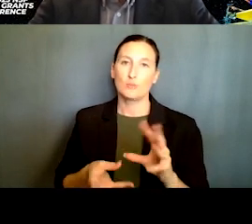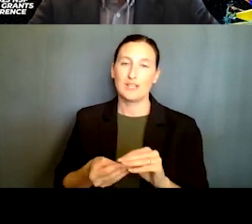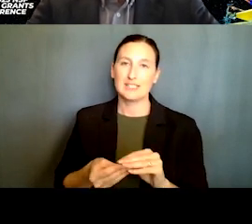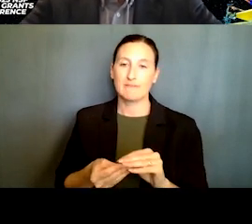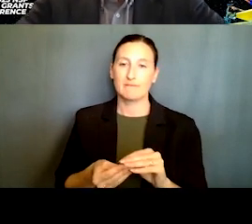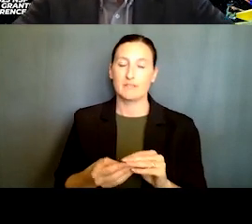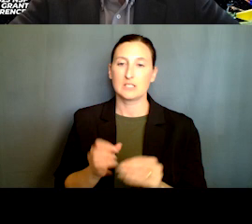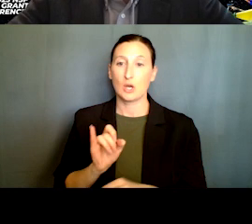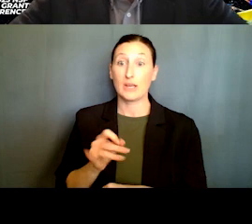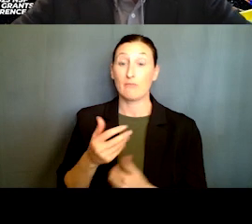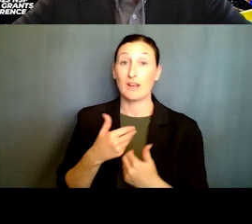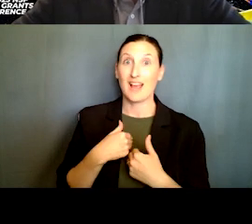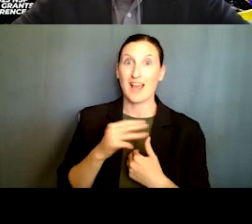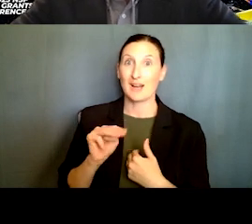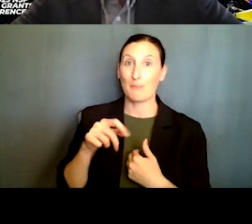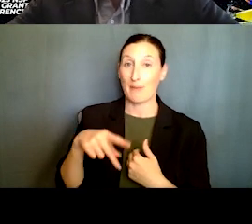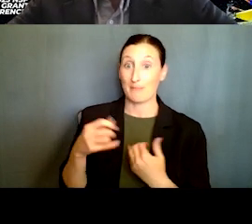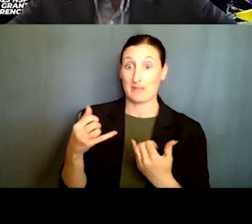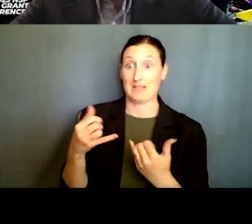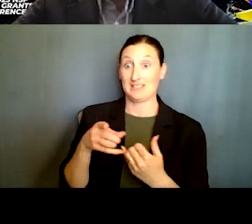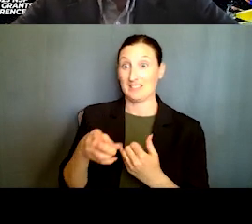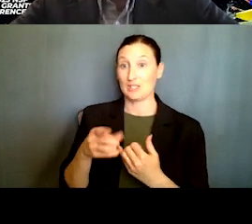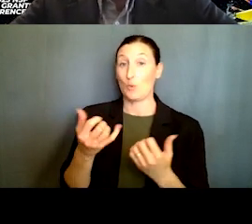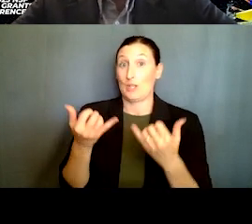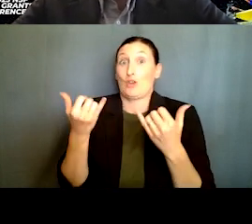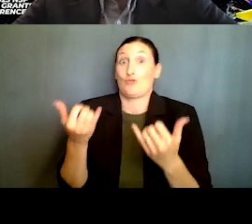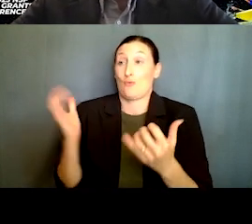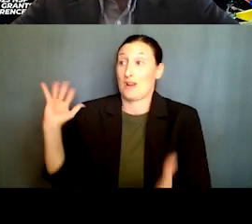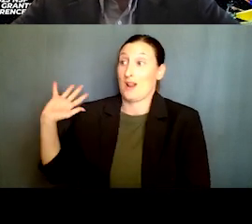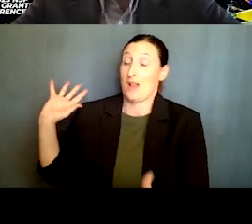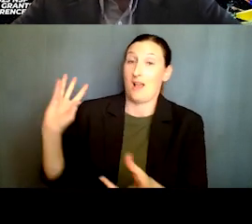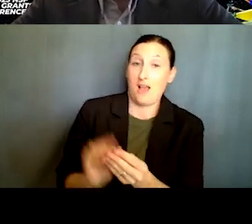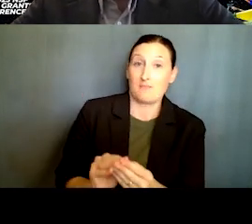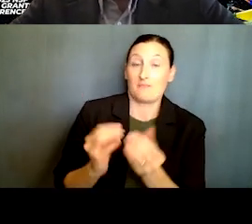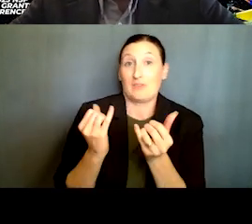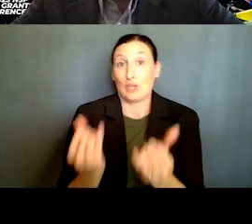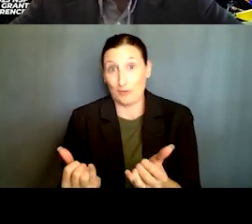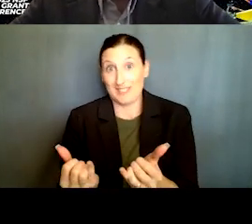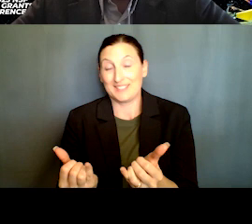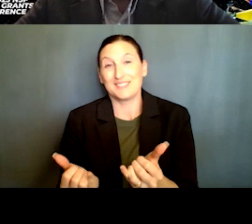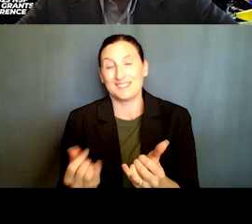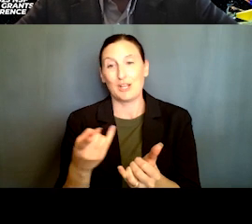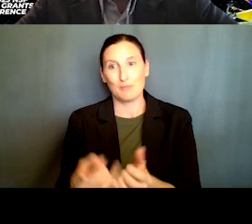this size with the current REUs, it would be a lot more densely populated than is apparent,